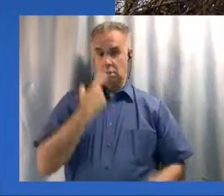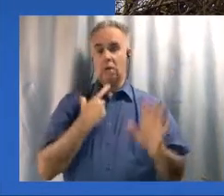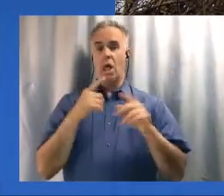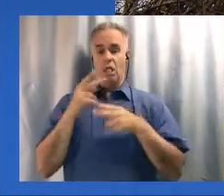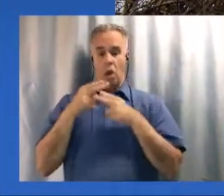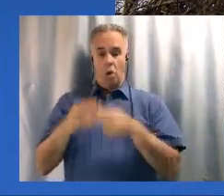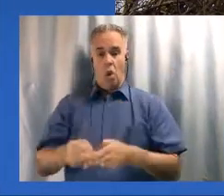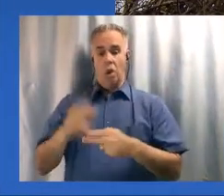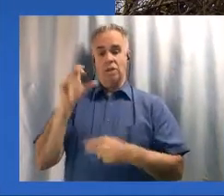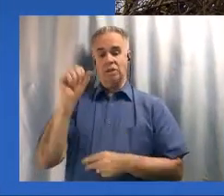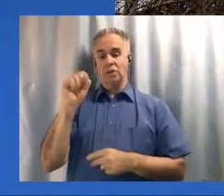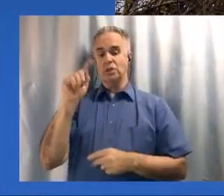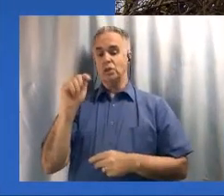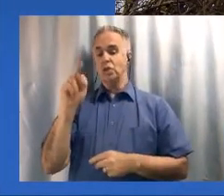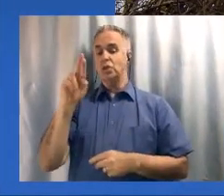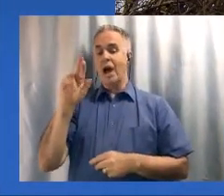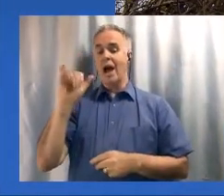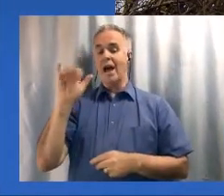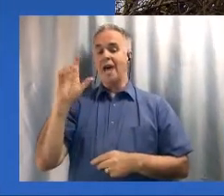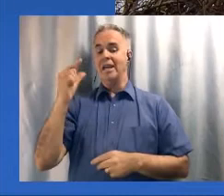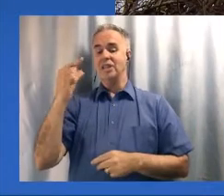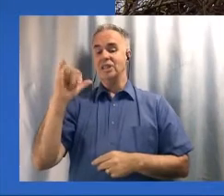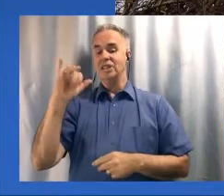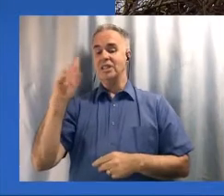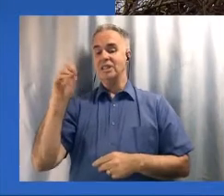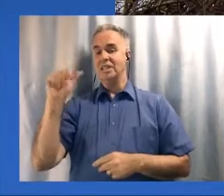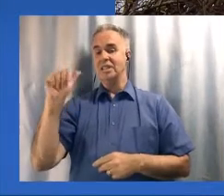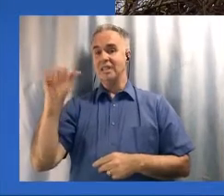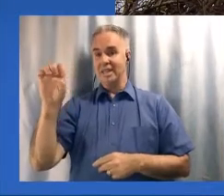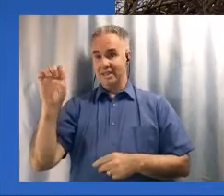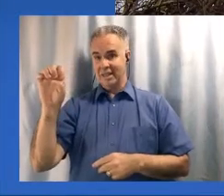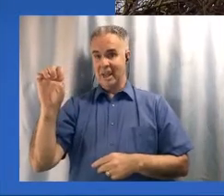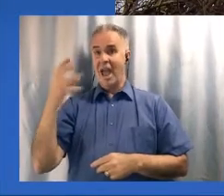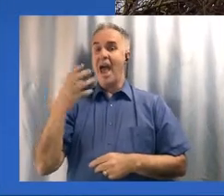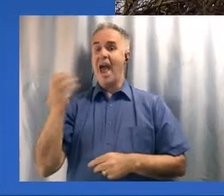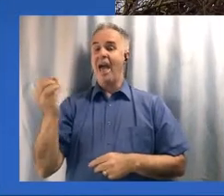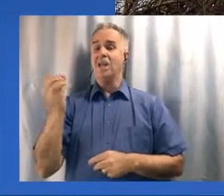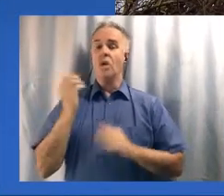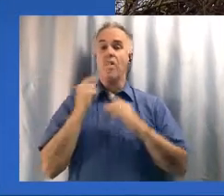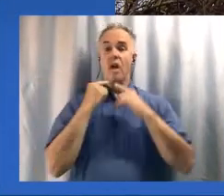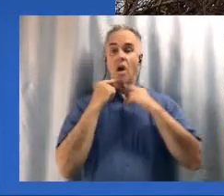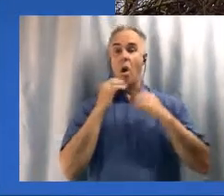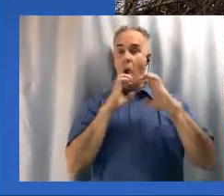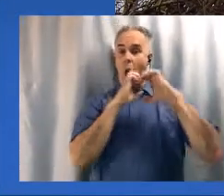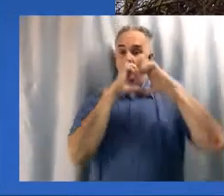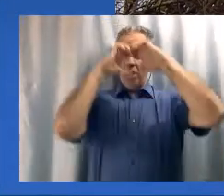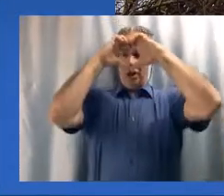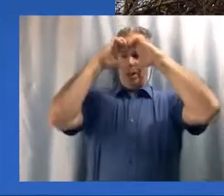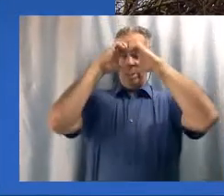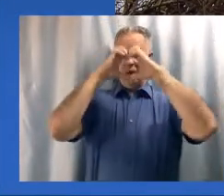are strigidae (STRI-juh-dee) owls. Owls with heart-shaped facial disks